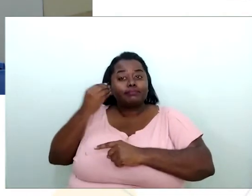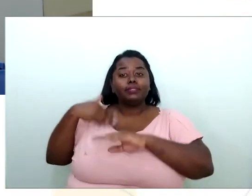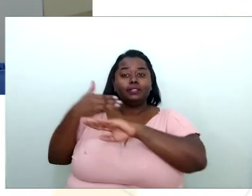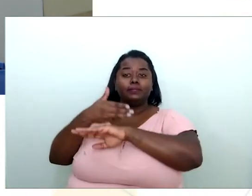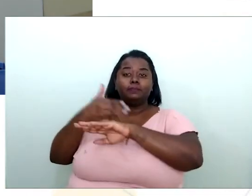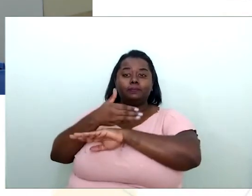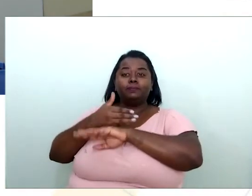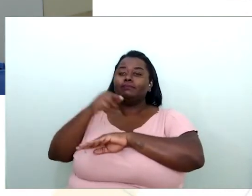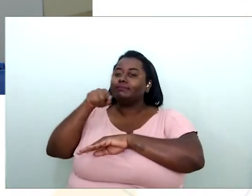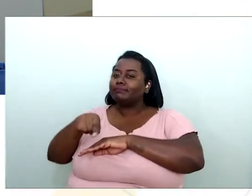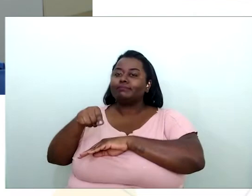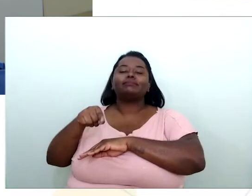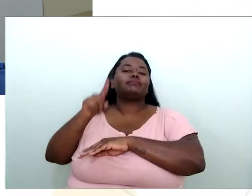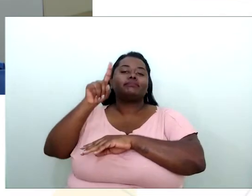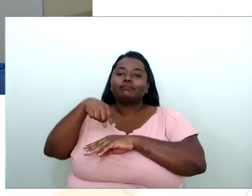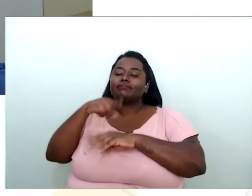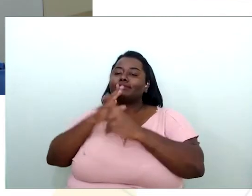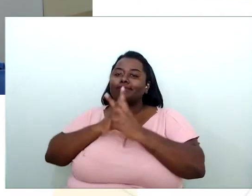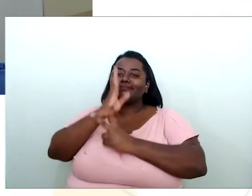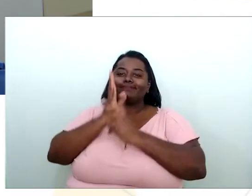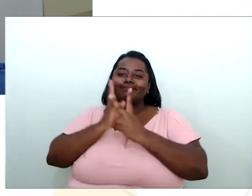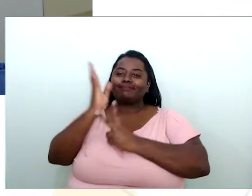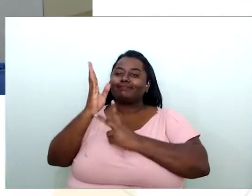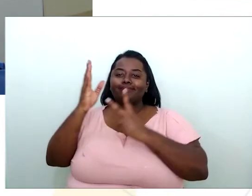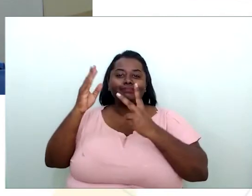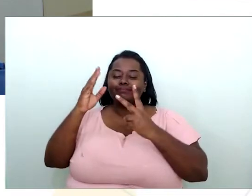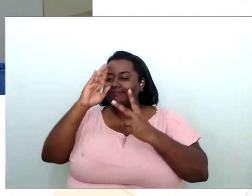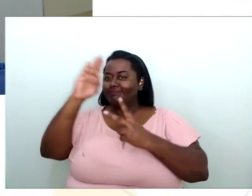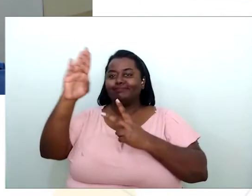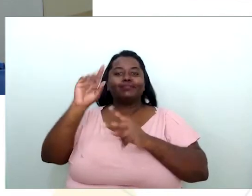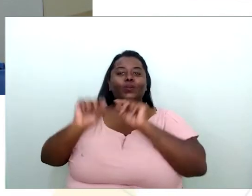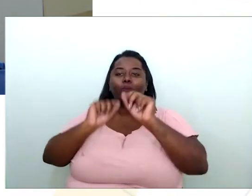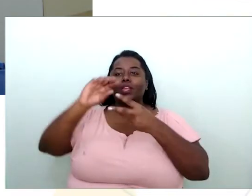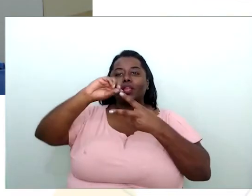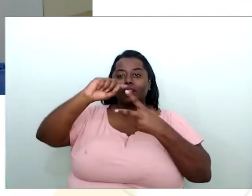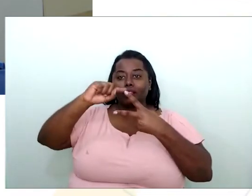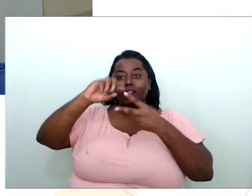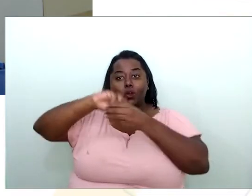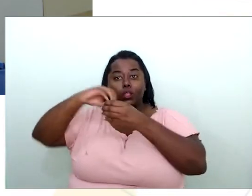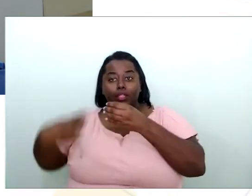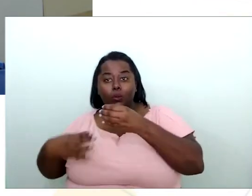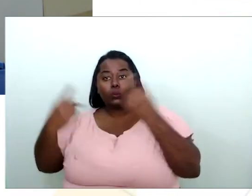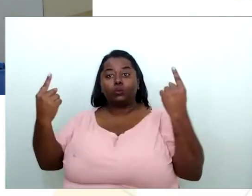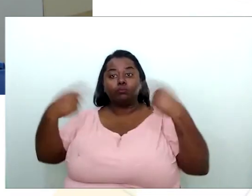content content versus the context and other people say content is king well I